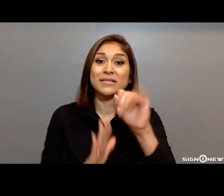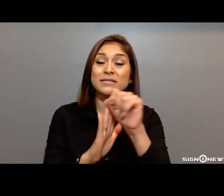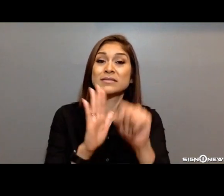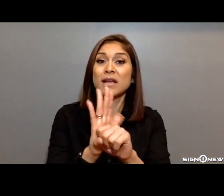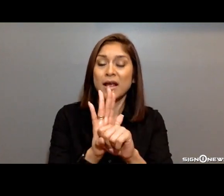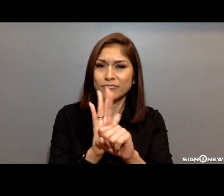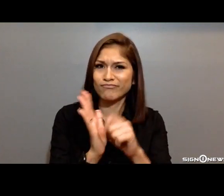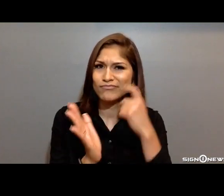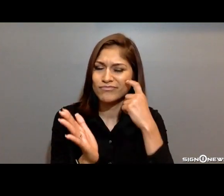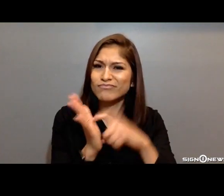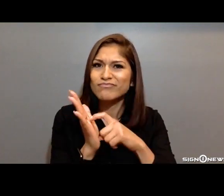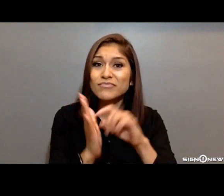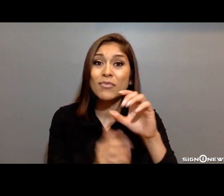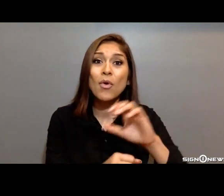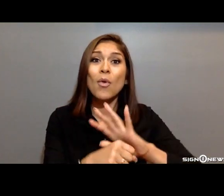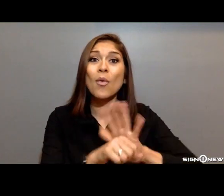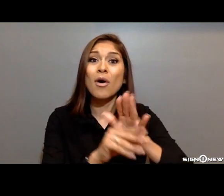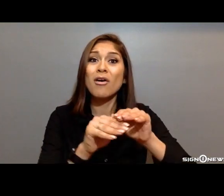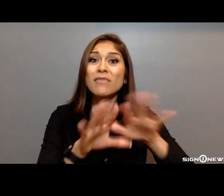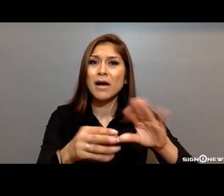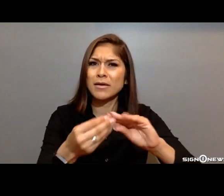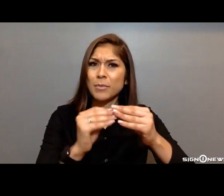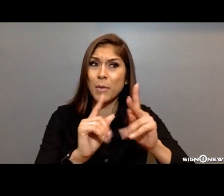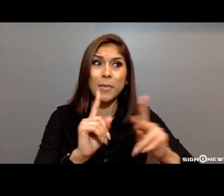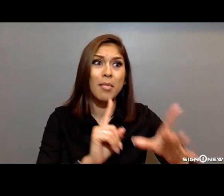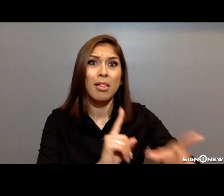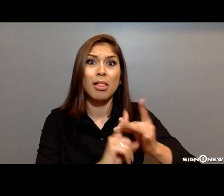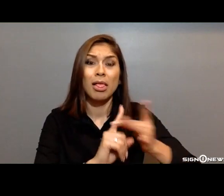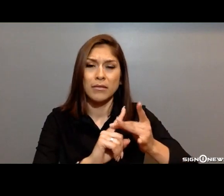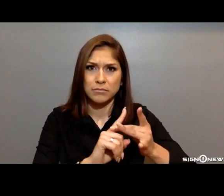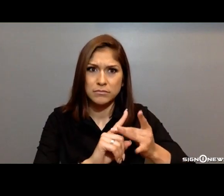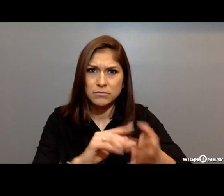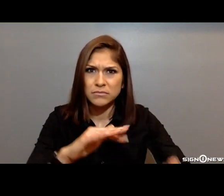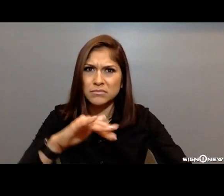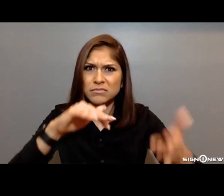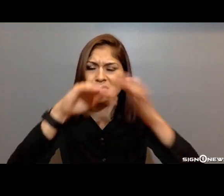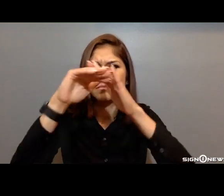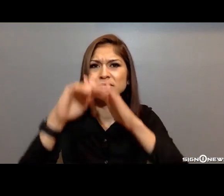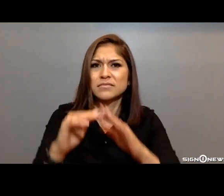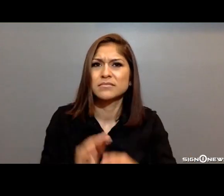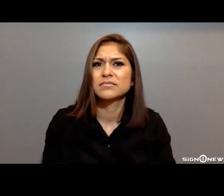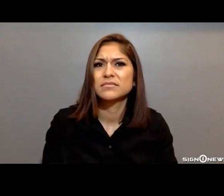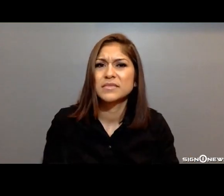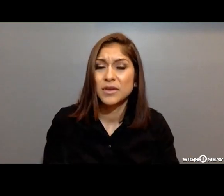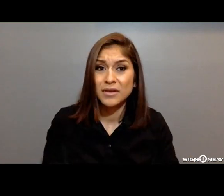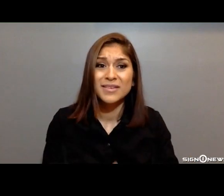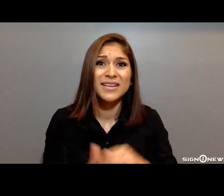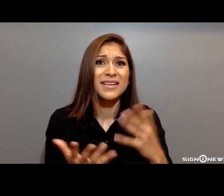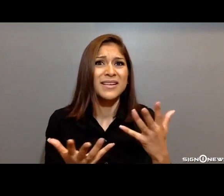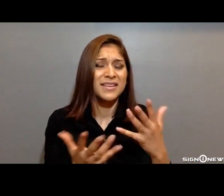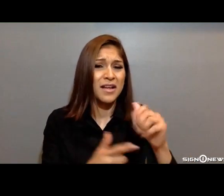19 states are seeing increases in coronavirus cases.